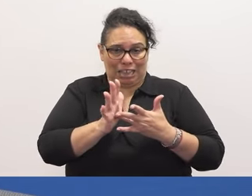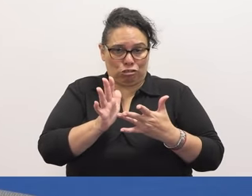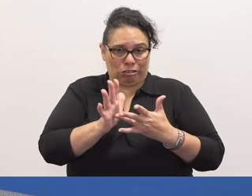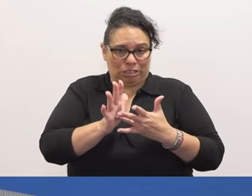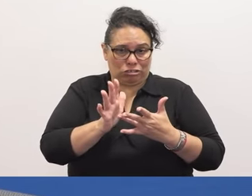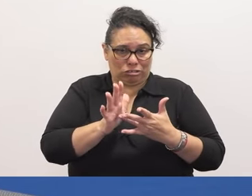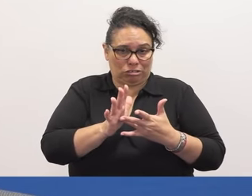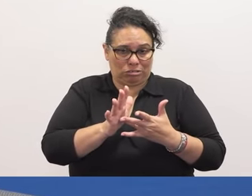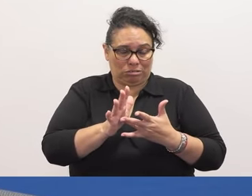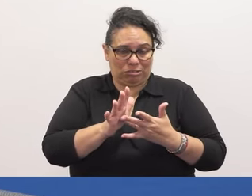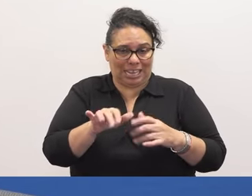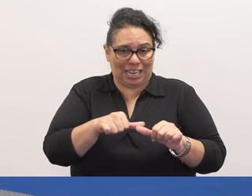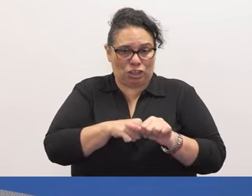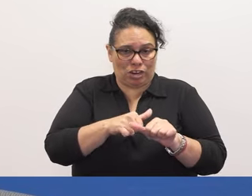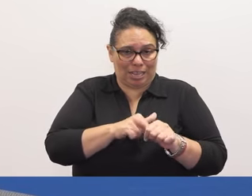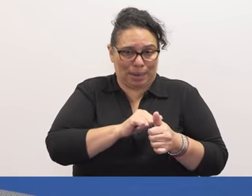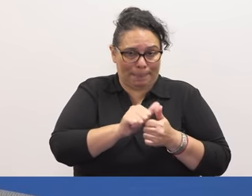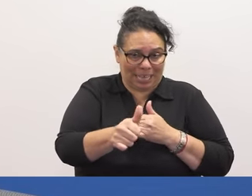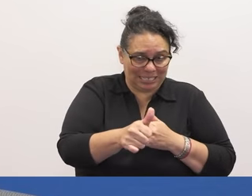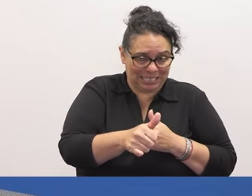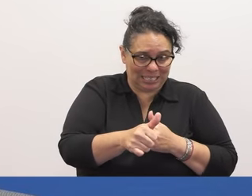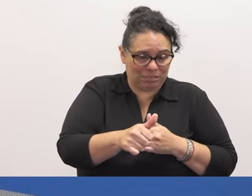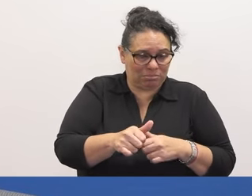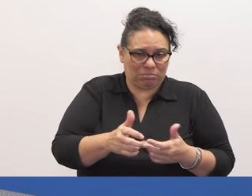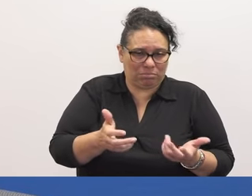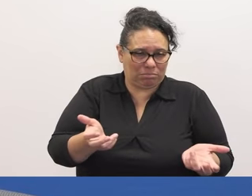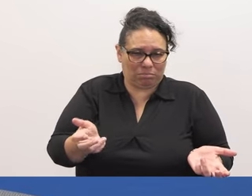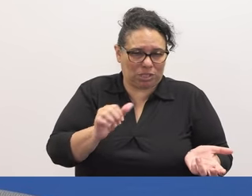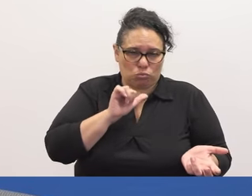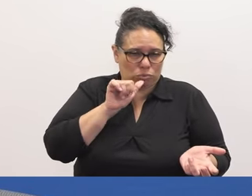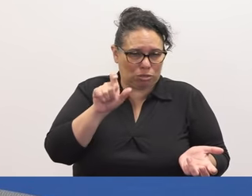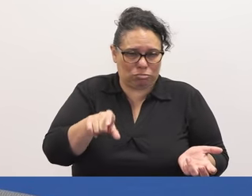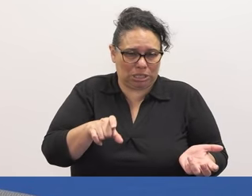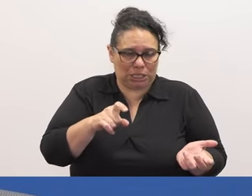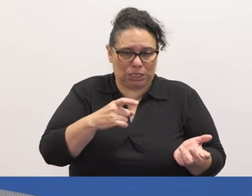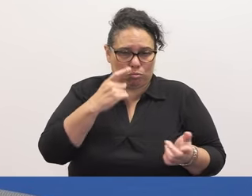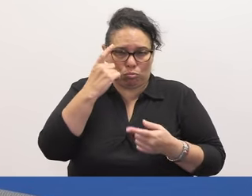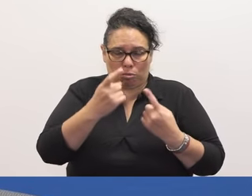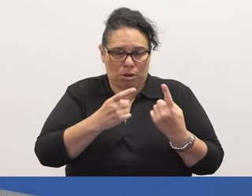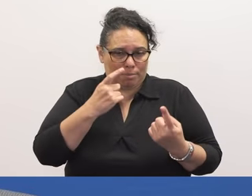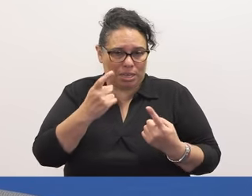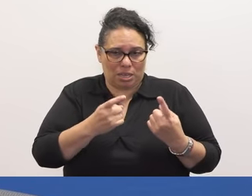taking algebra and passing algebra, then we don't need to worry about goal four as much.